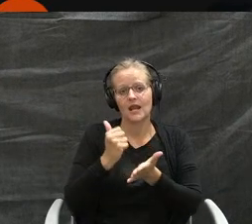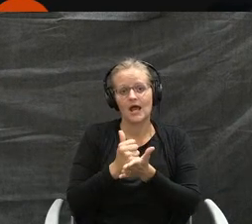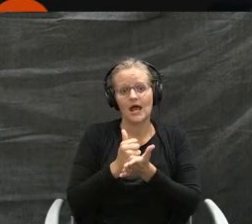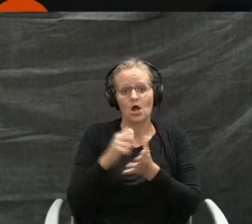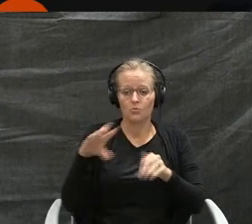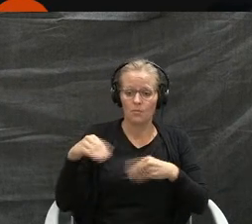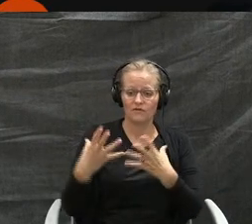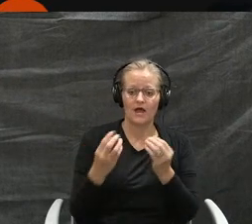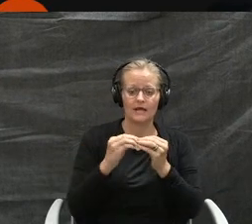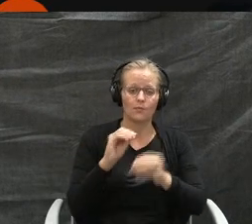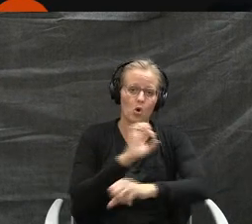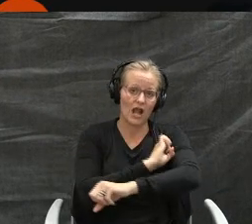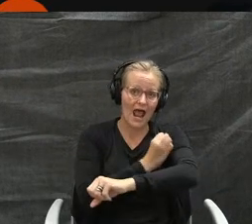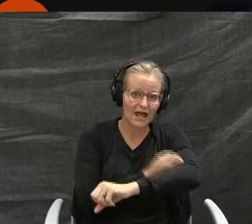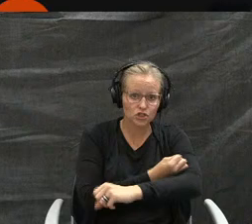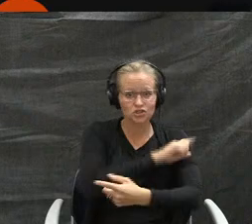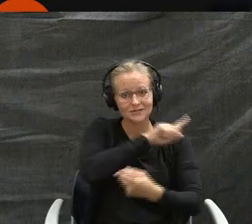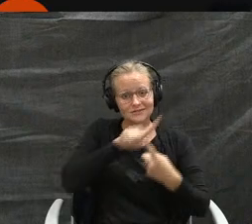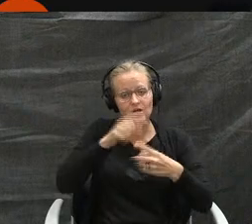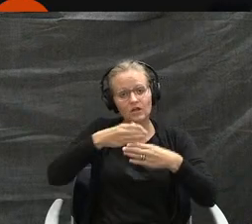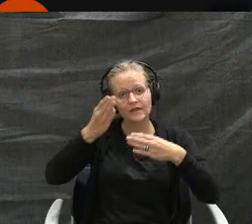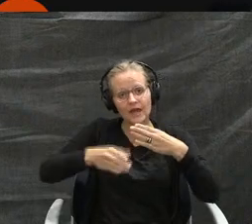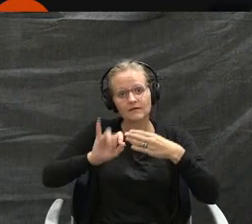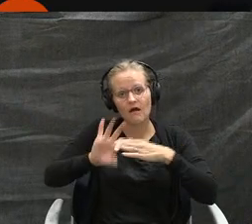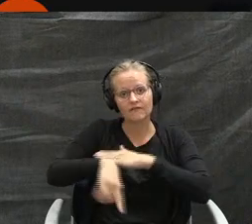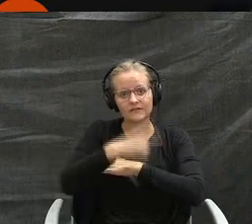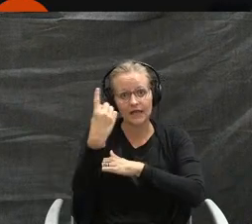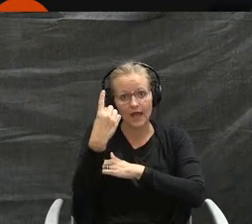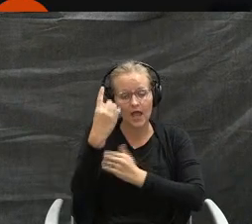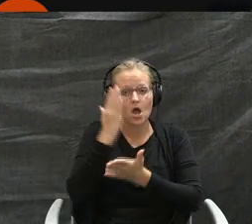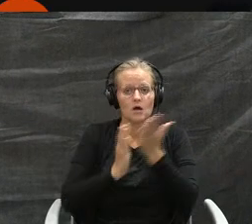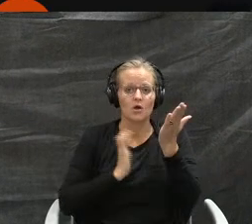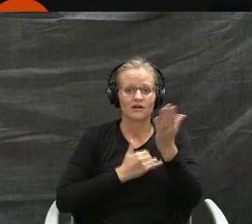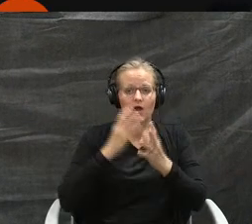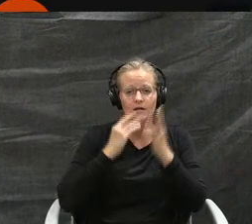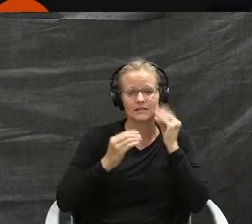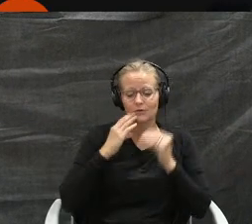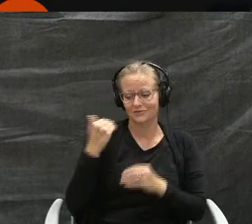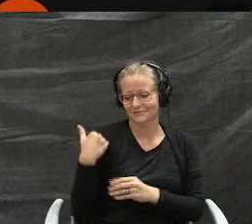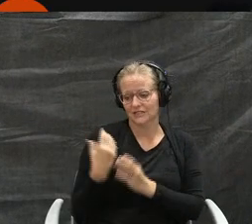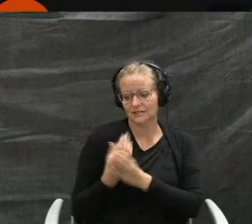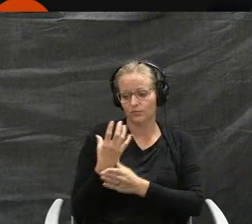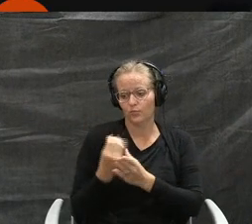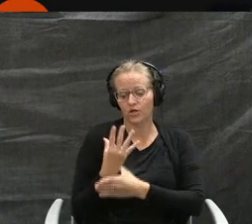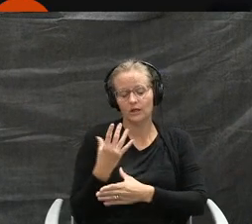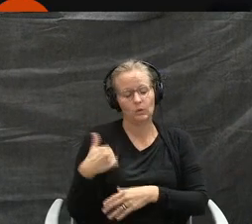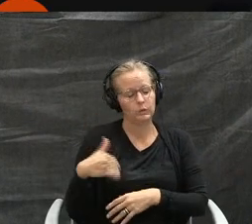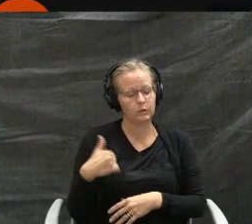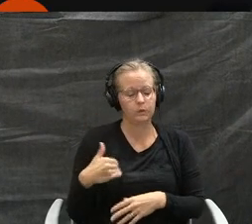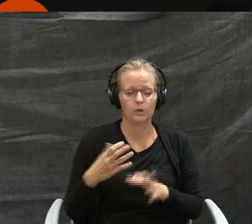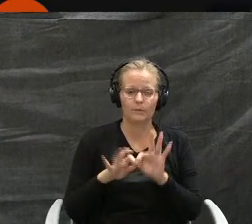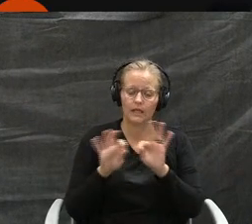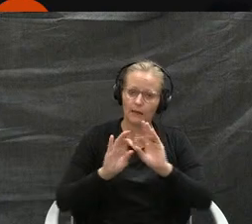sustain us through the end of the day. Part of our experience last spring made it very evident to us that by 3:00 o'clock in